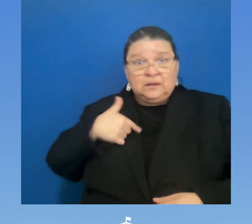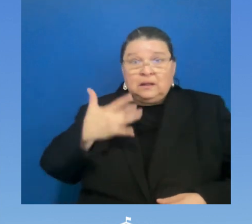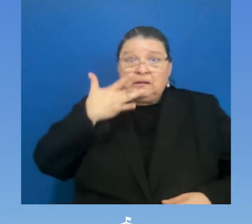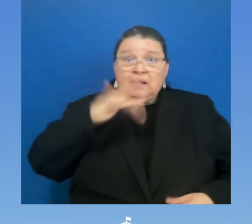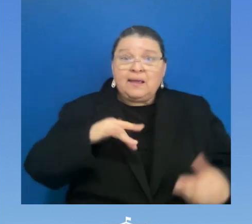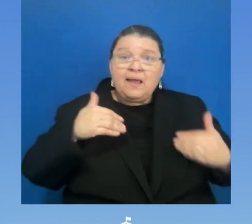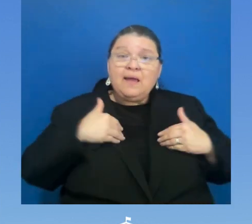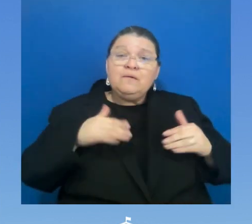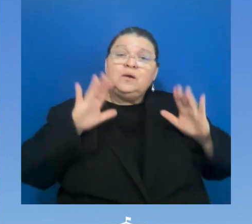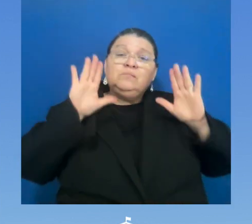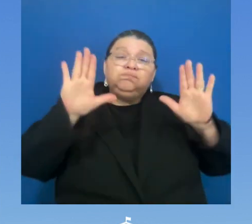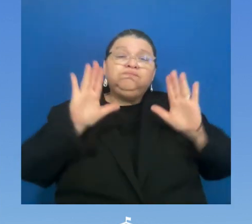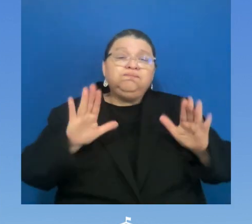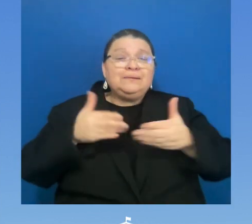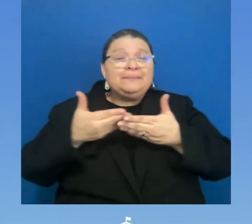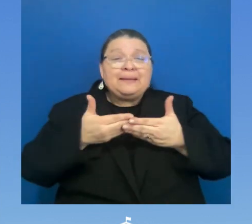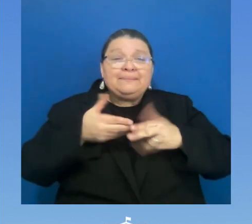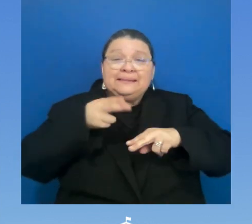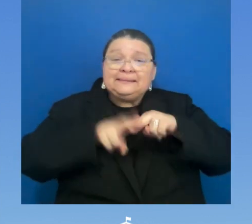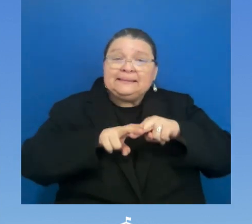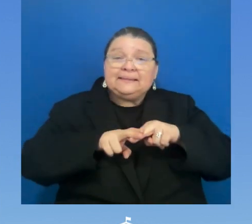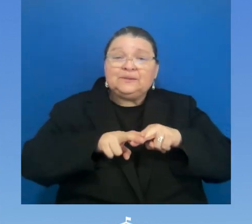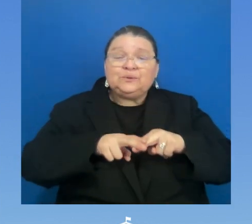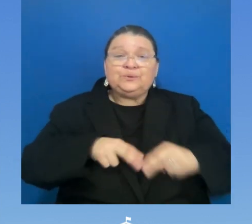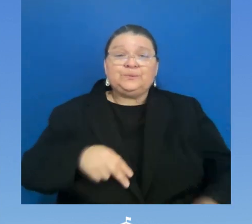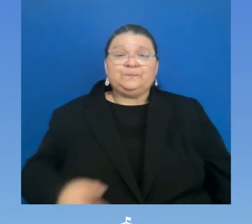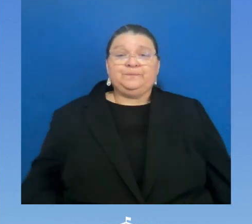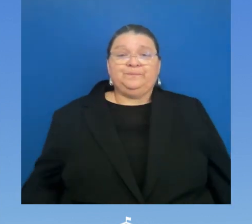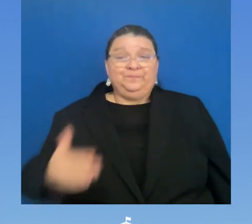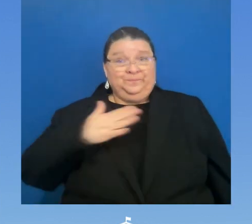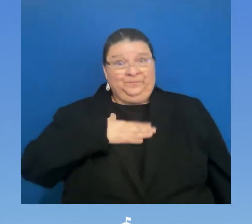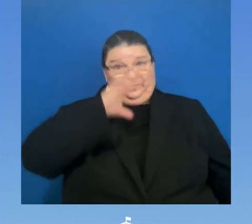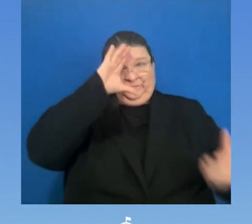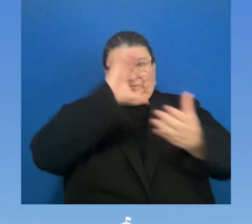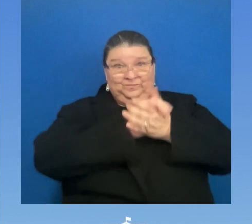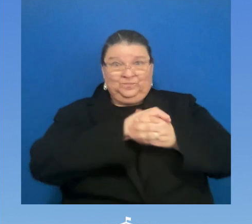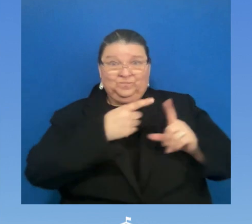My husband and I could afford one. And that enabled me to continue working.